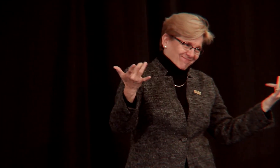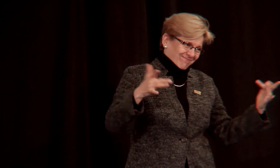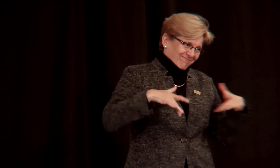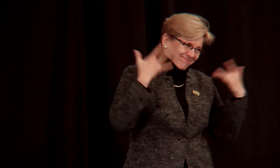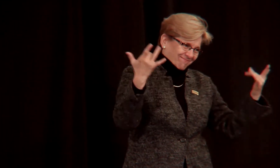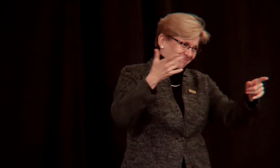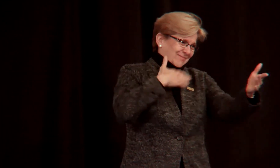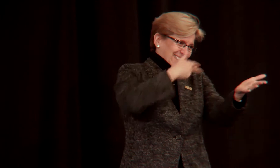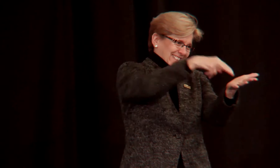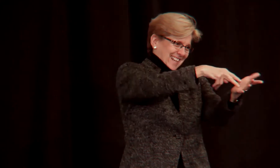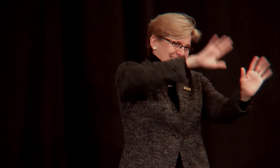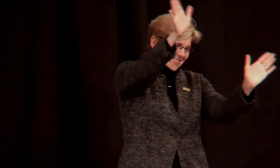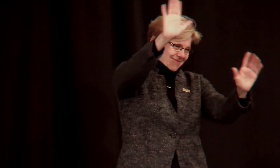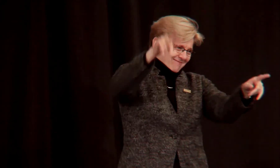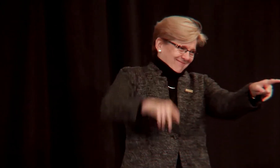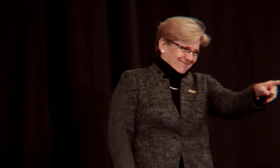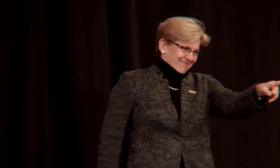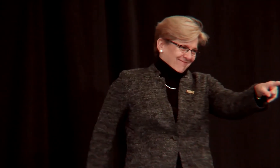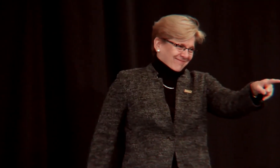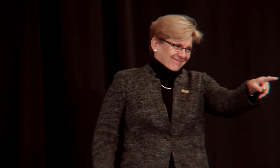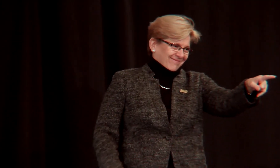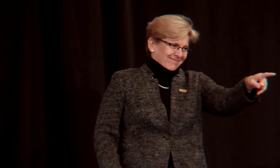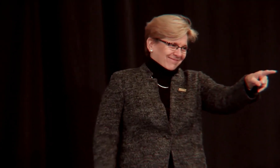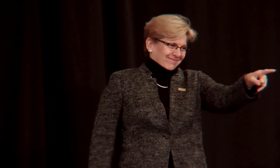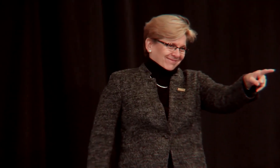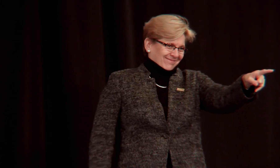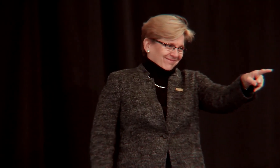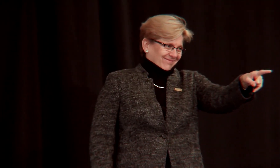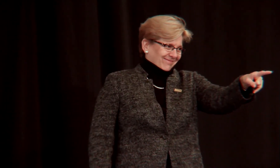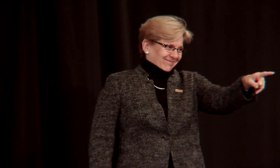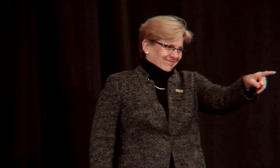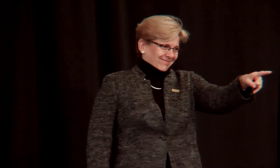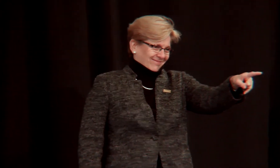and now she's at Gallaudet University - that's fantastic.